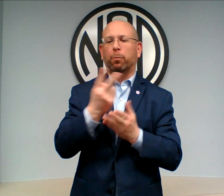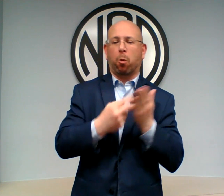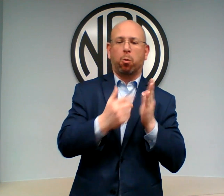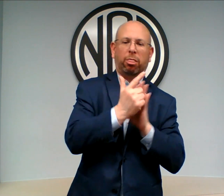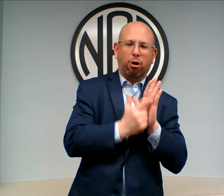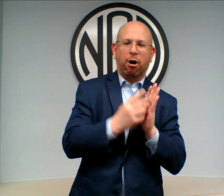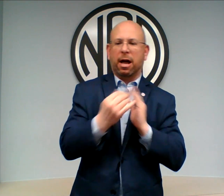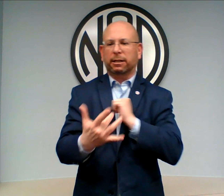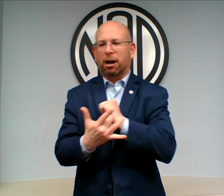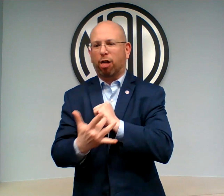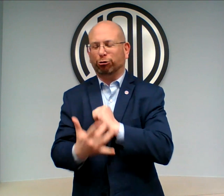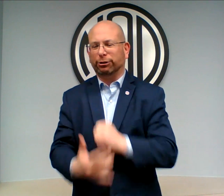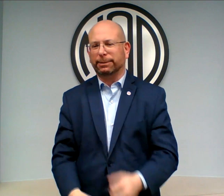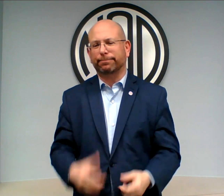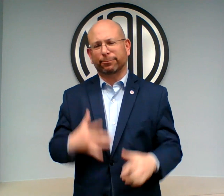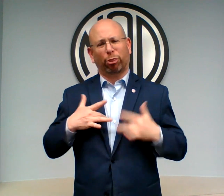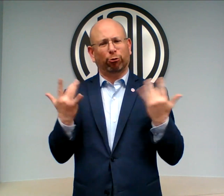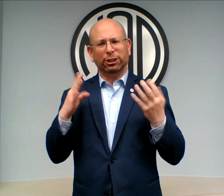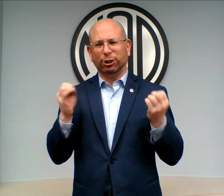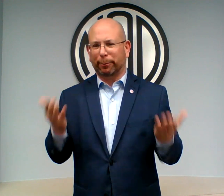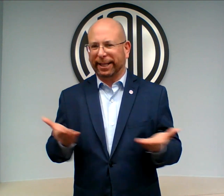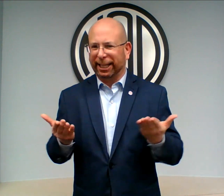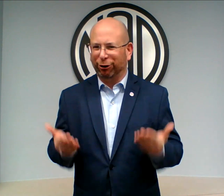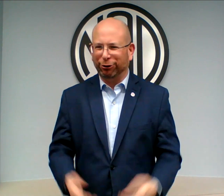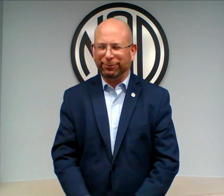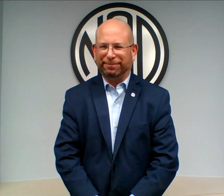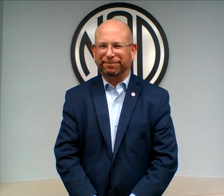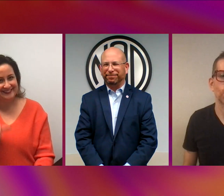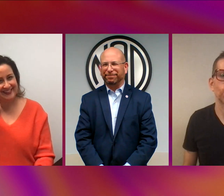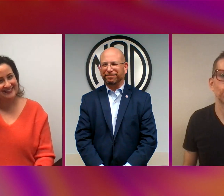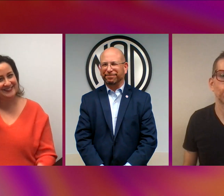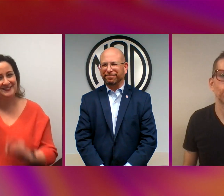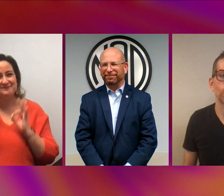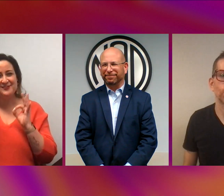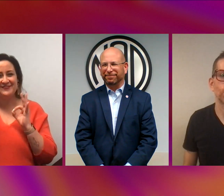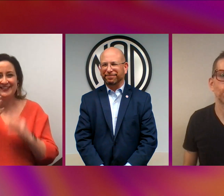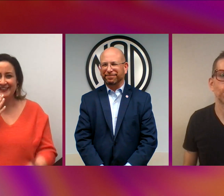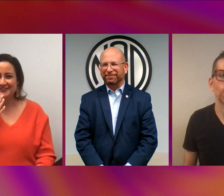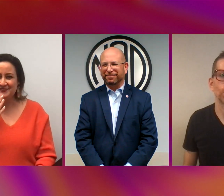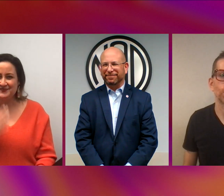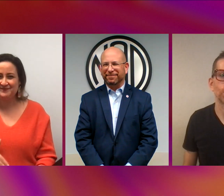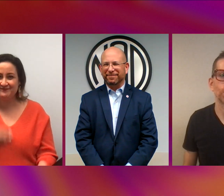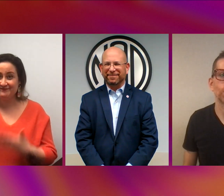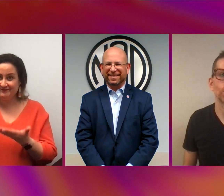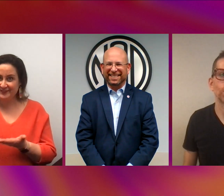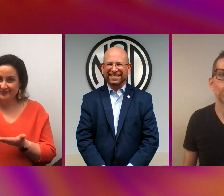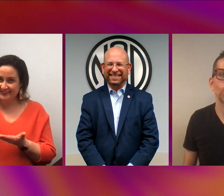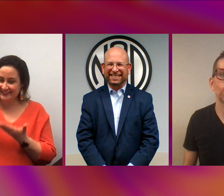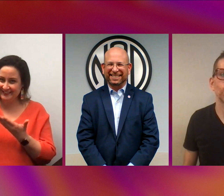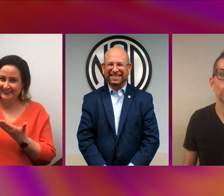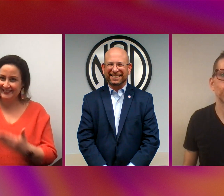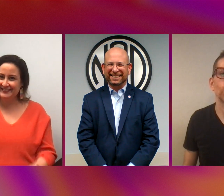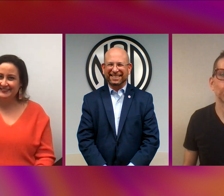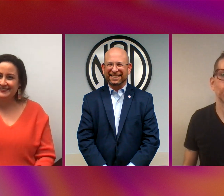both by way of technology and the law. I'm thrilled to be here. Great. Thank you. Chris.